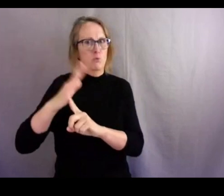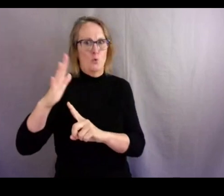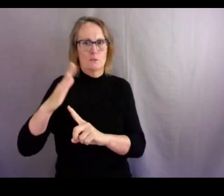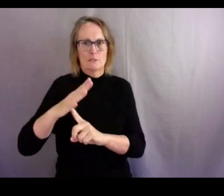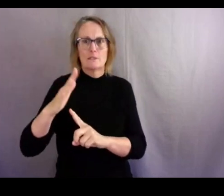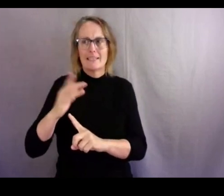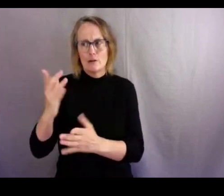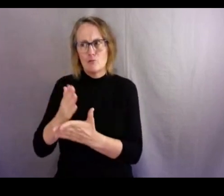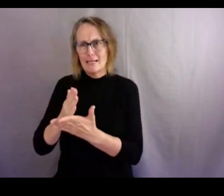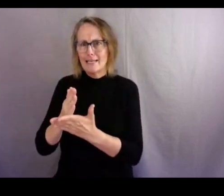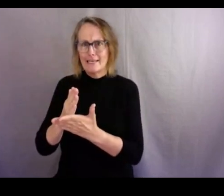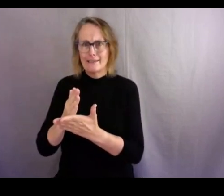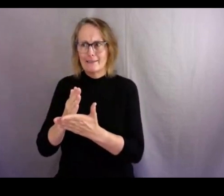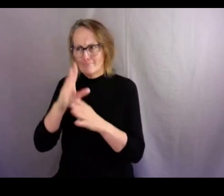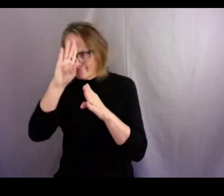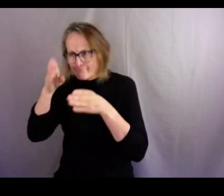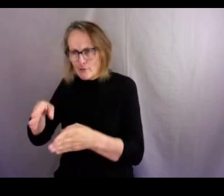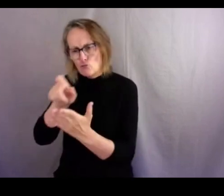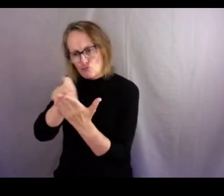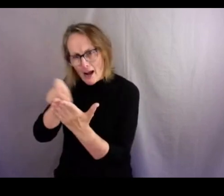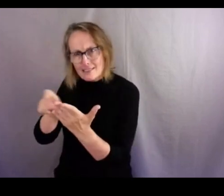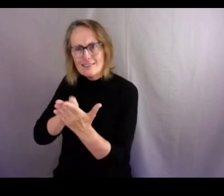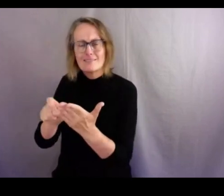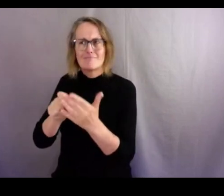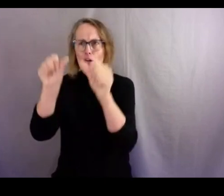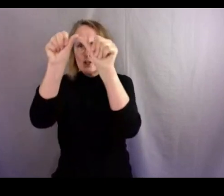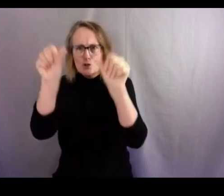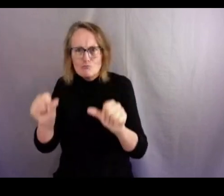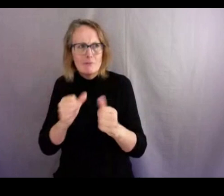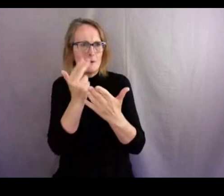to painting and sculpture. On several occasions in his writings,